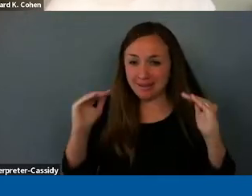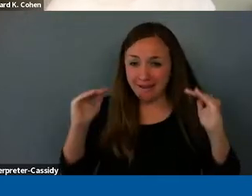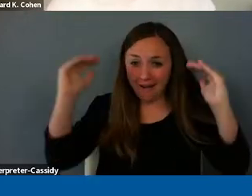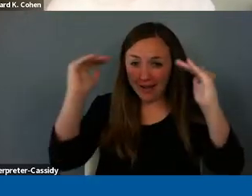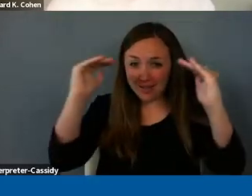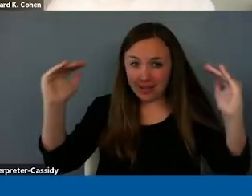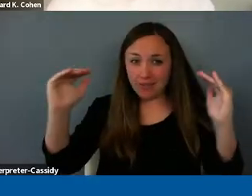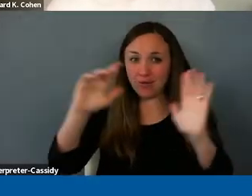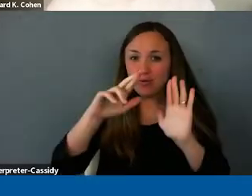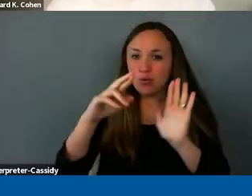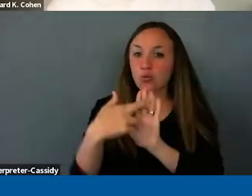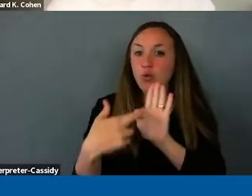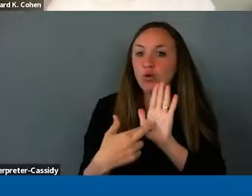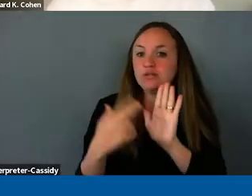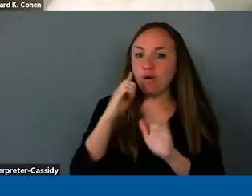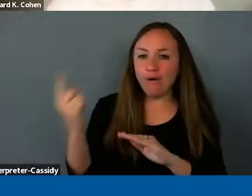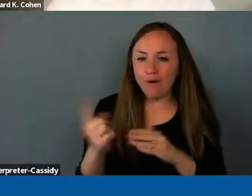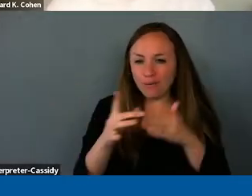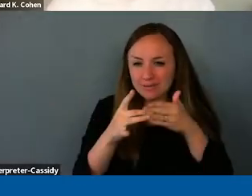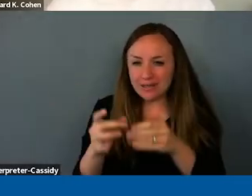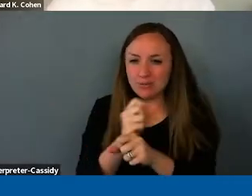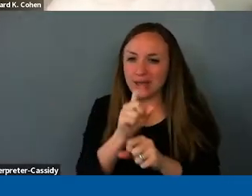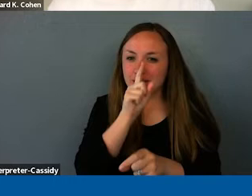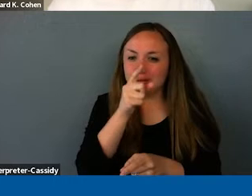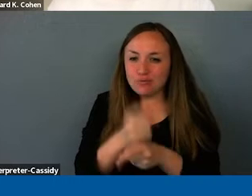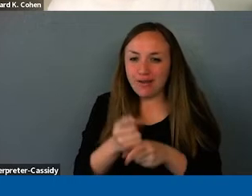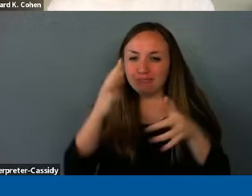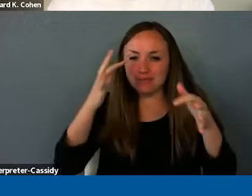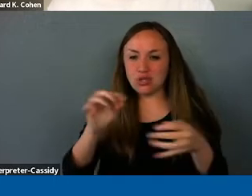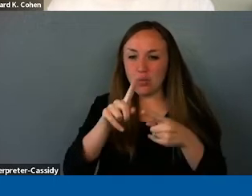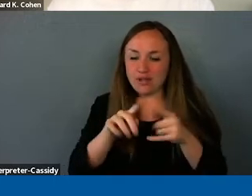will always guide you in making the right decision when you're developing your own ARIA widgets.